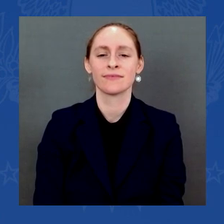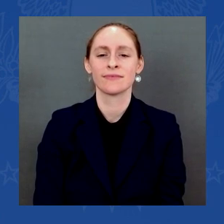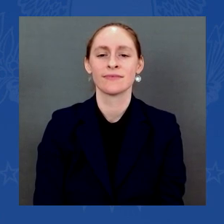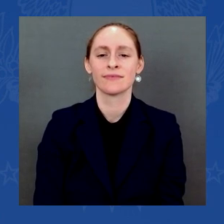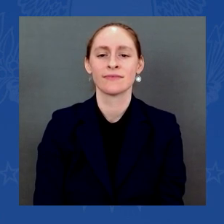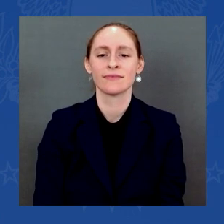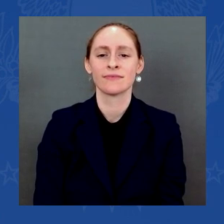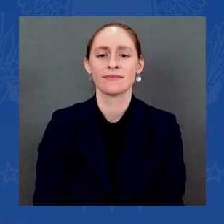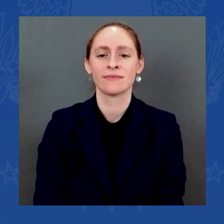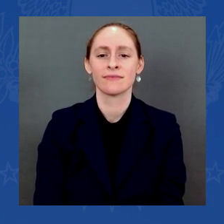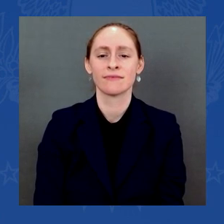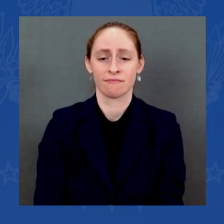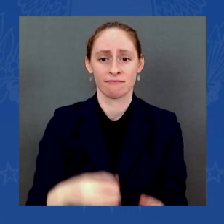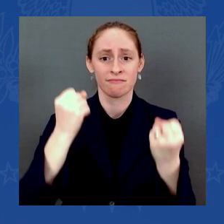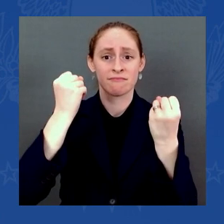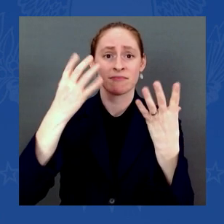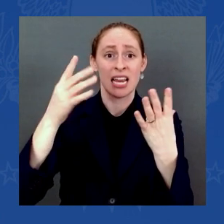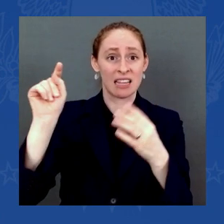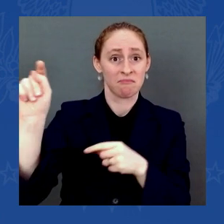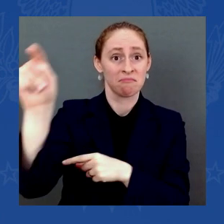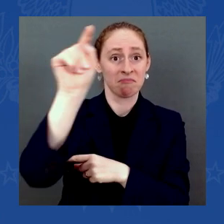They see you, and you give them hope as well.